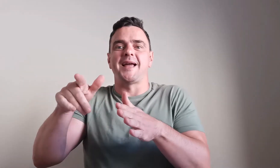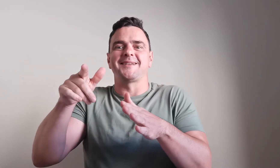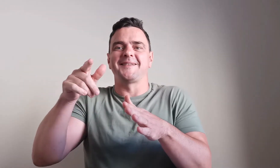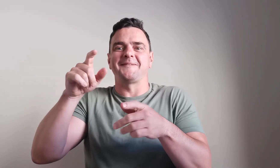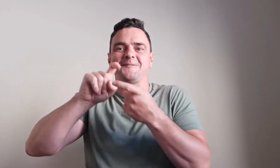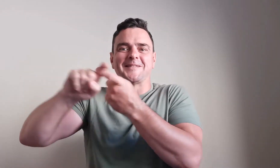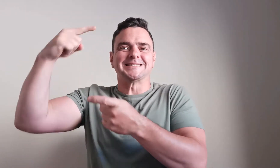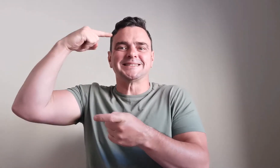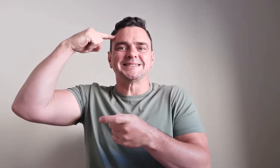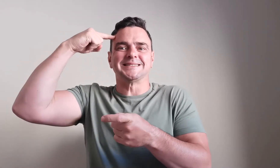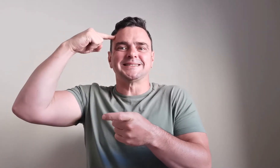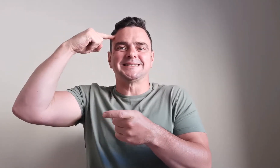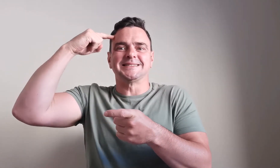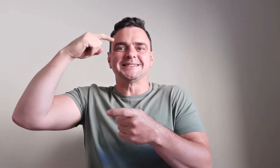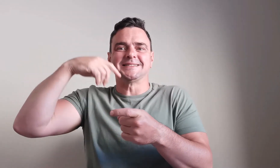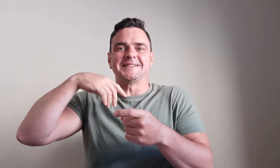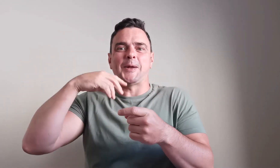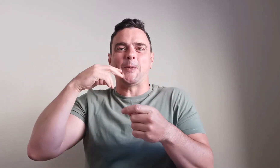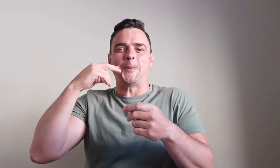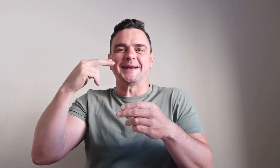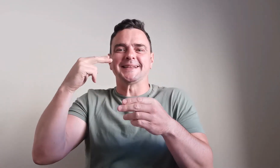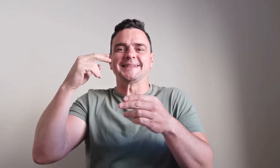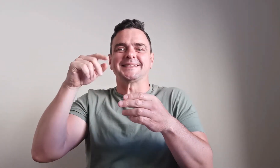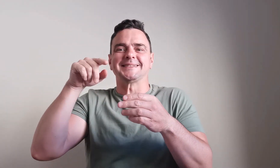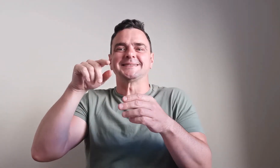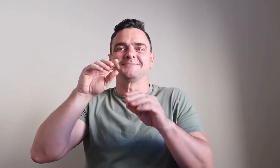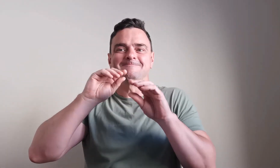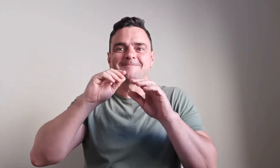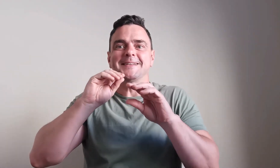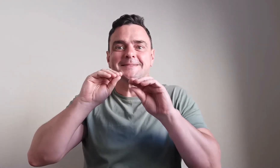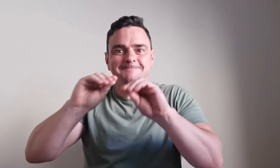This will require continual use of the new signs in teaching, so